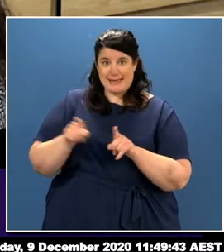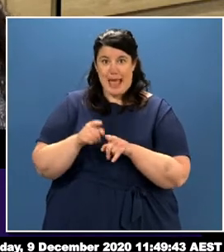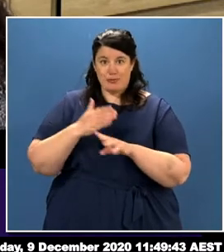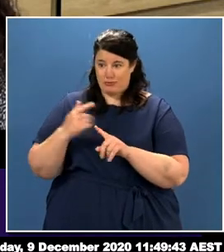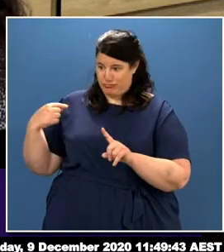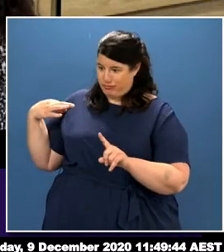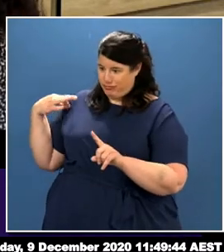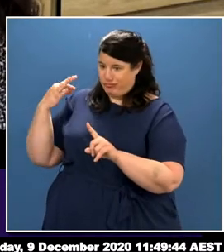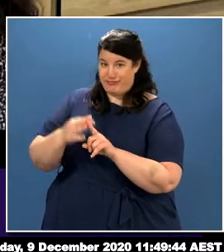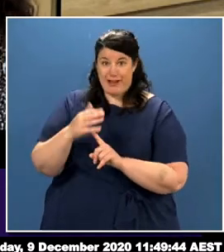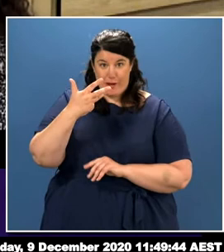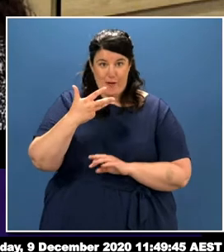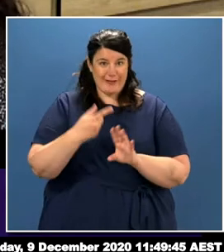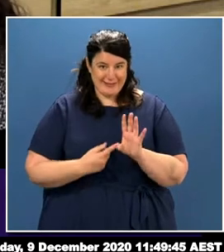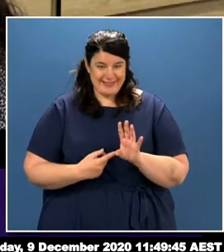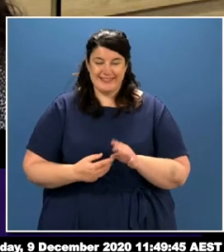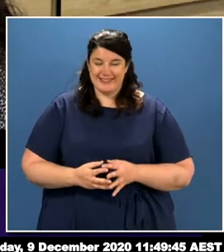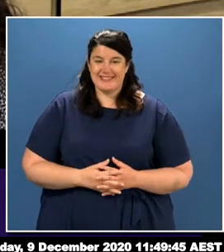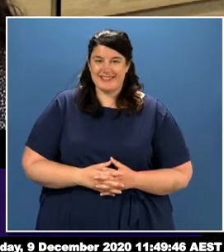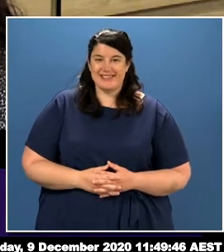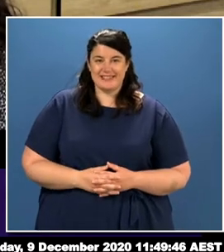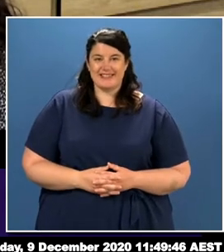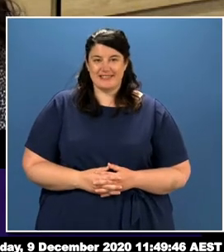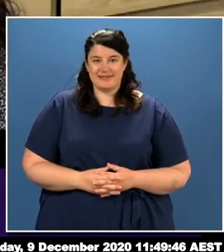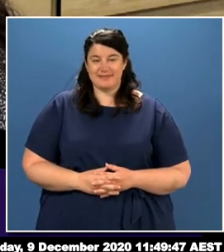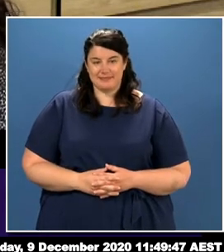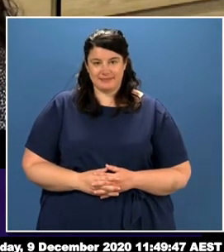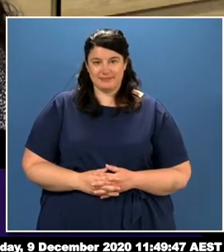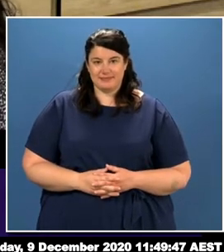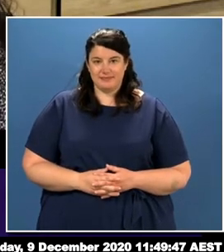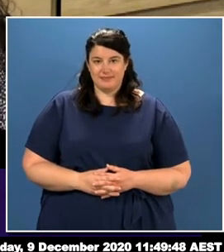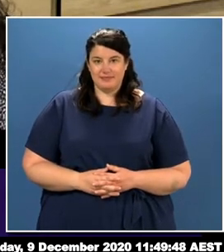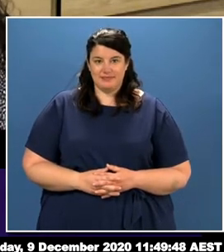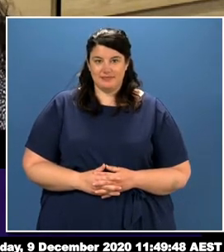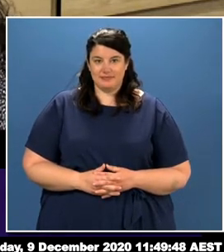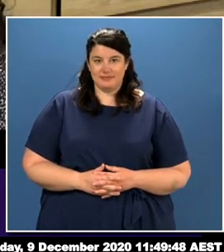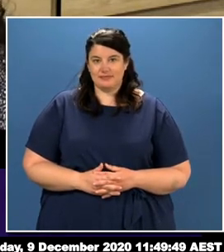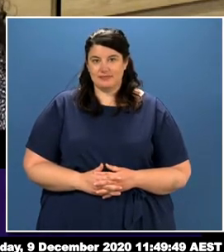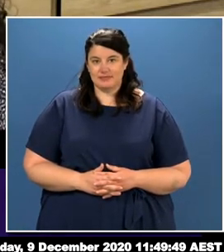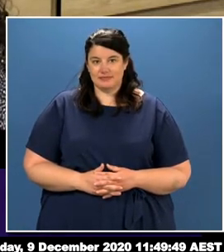The general --- MS FRASER: Yes.